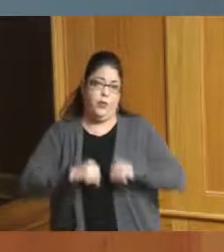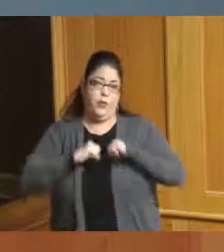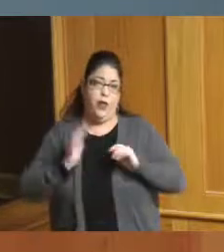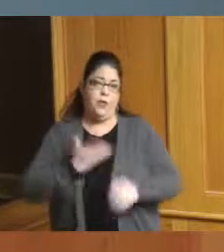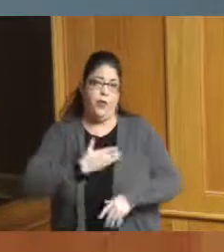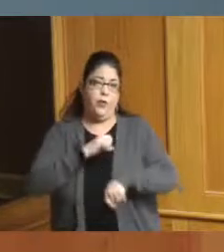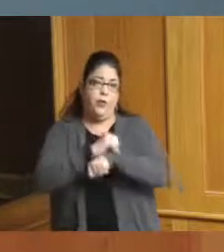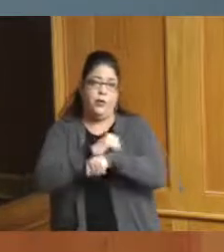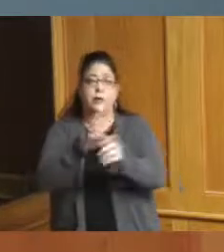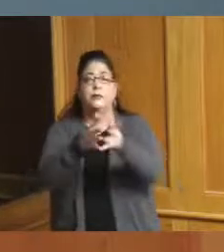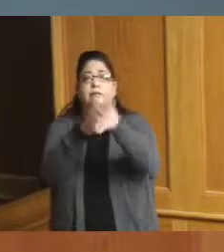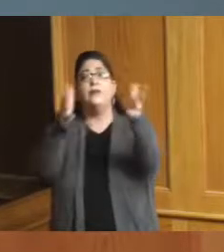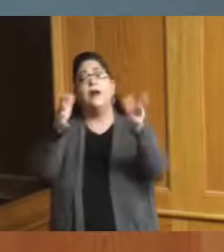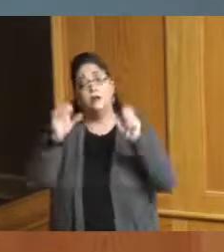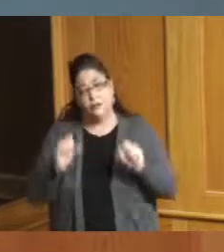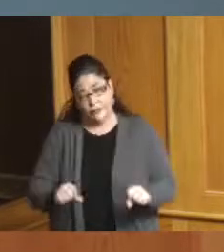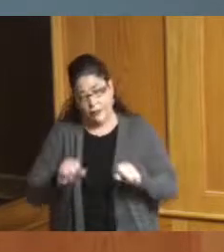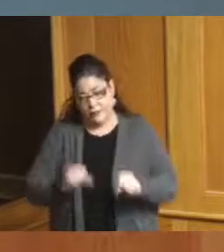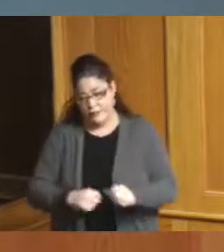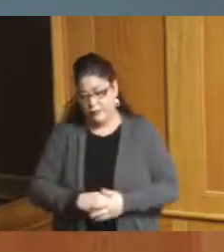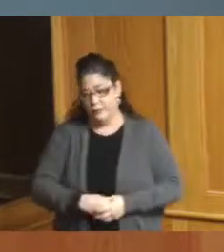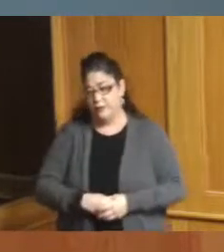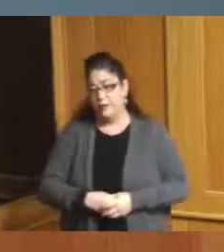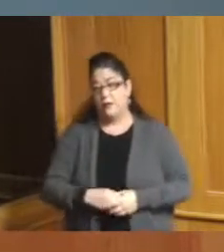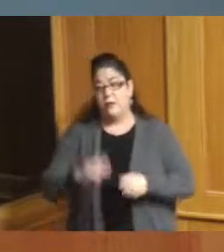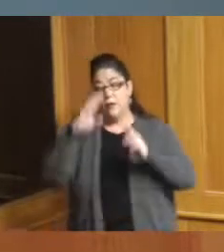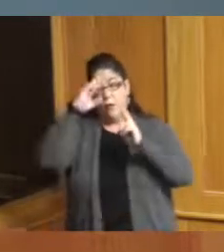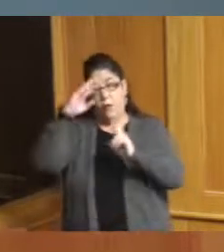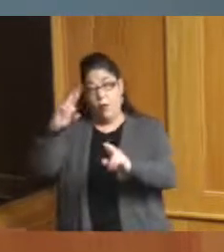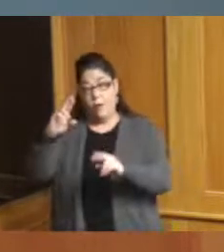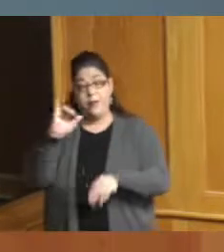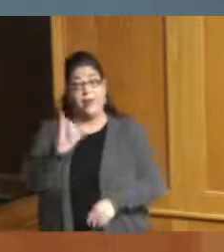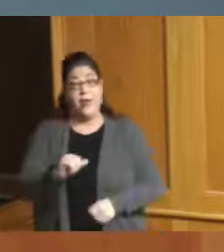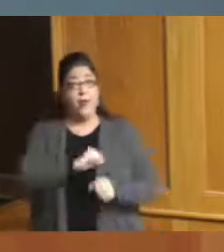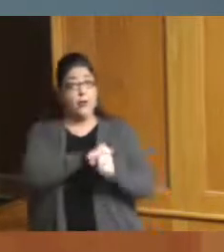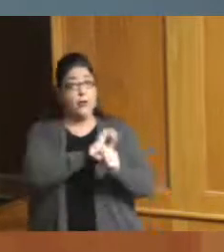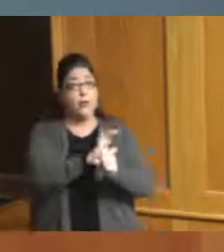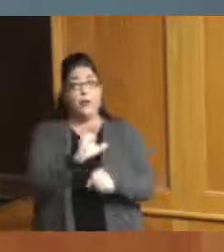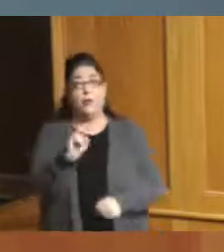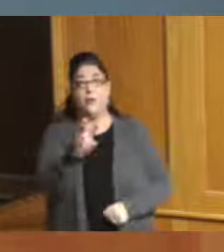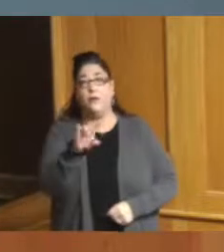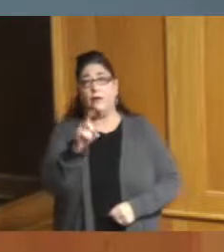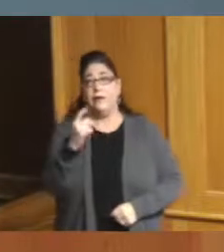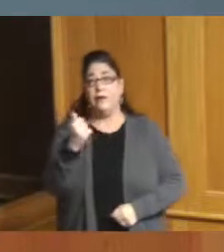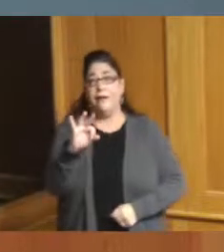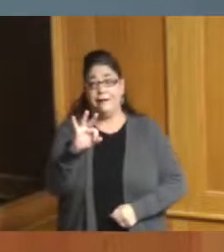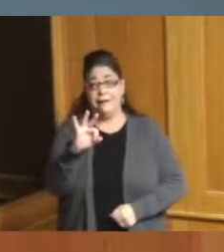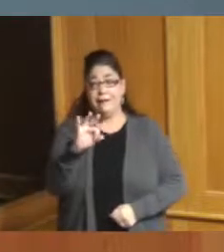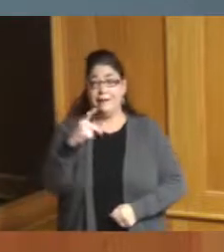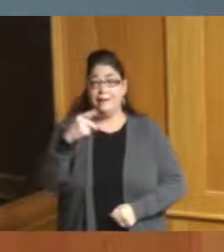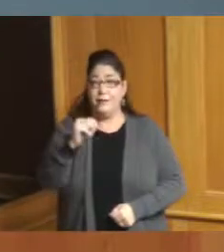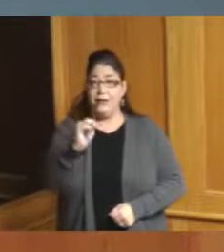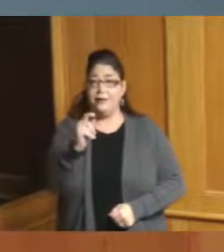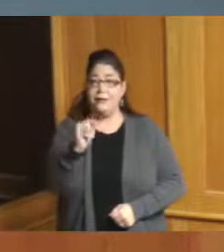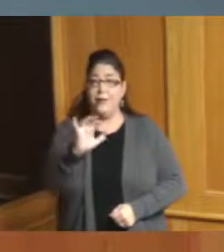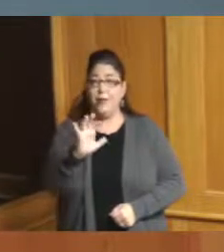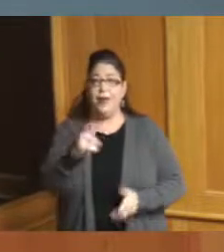and we're hoping the Covid-19 pandemic would be suppressed we were we all were hoping that